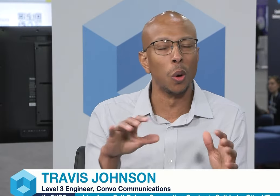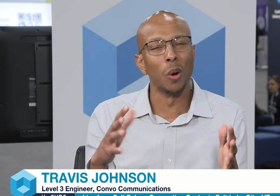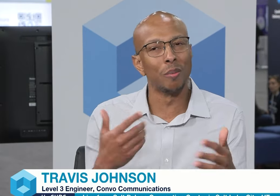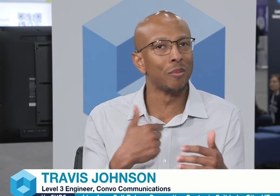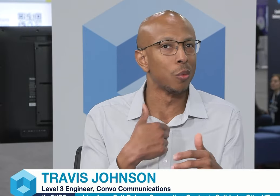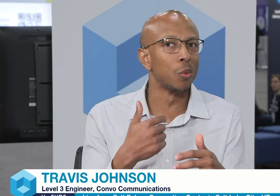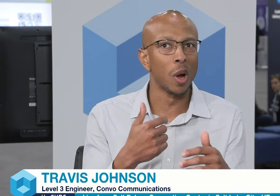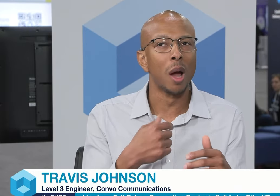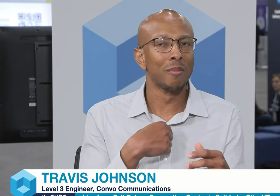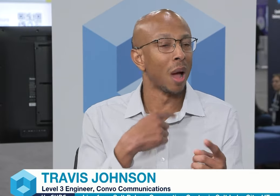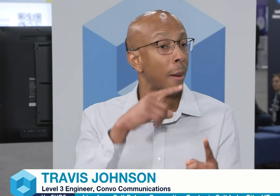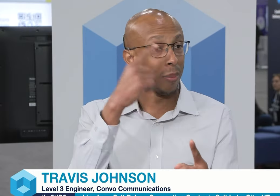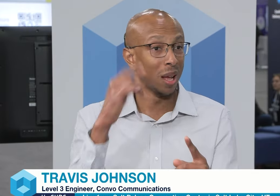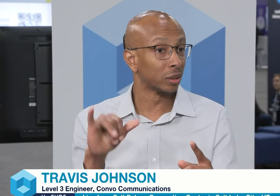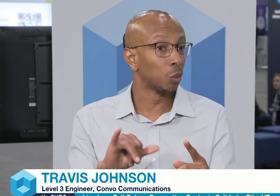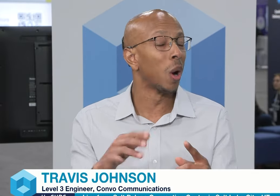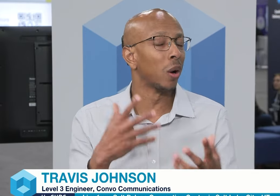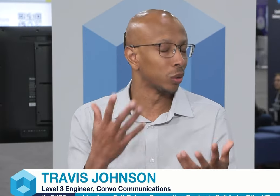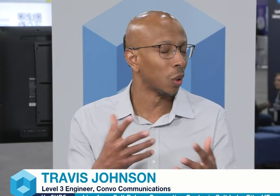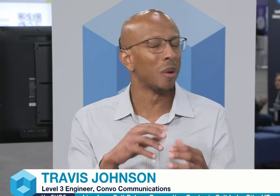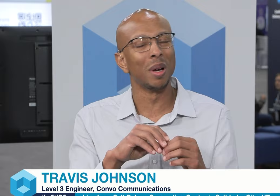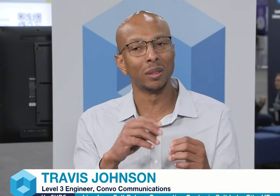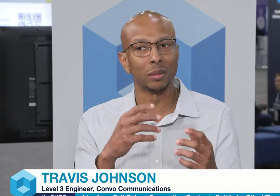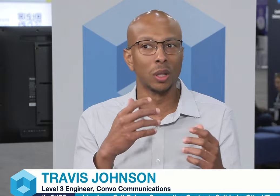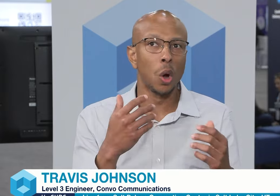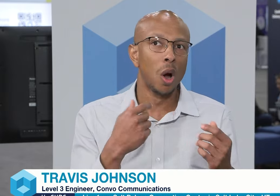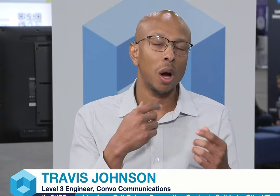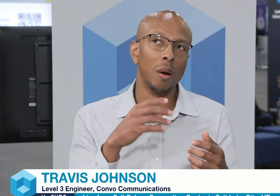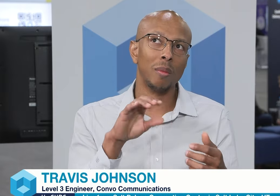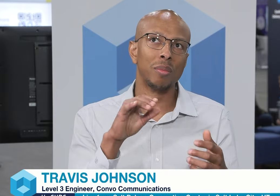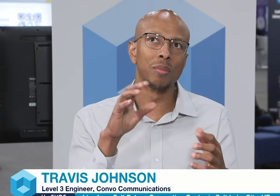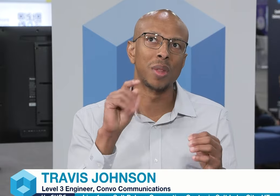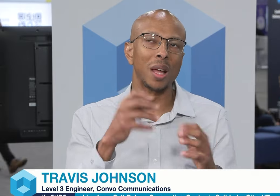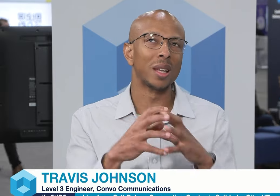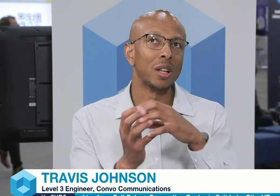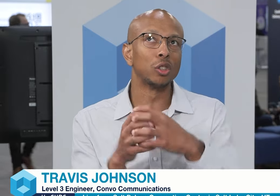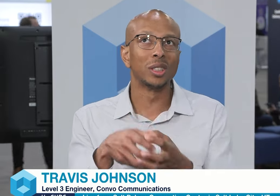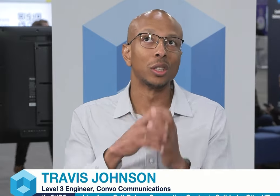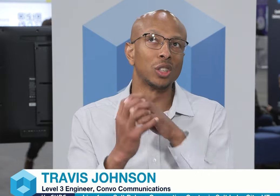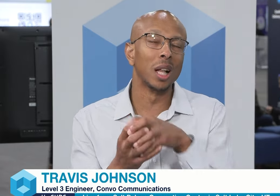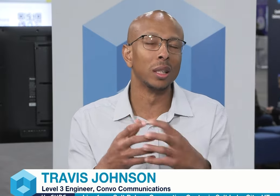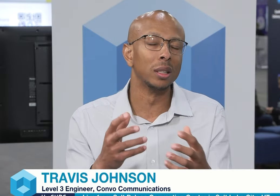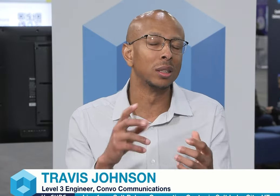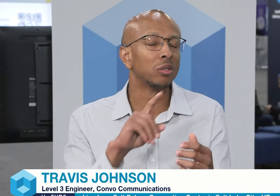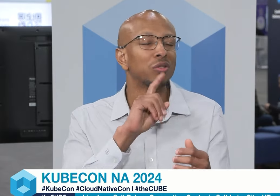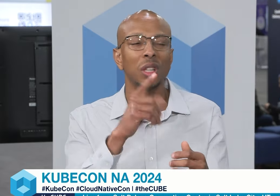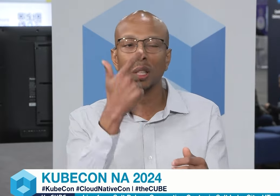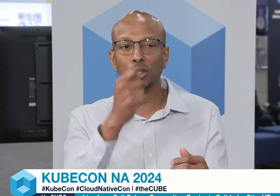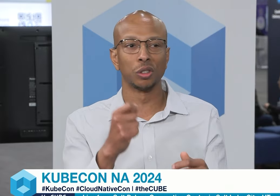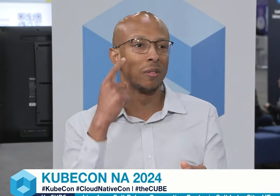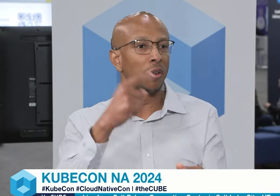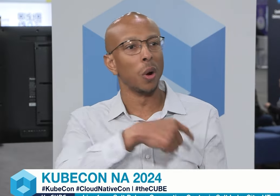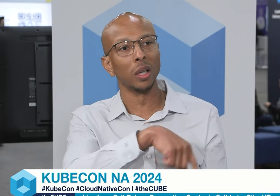that particular working group and we are Black, and so the intersectionality of